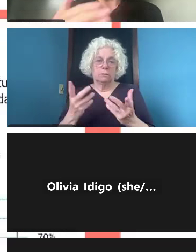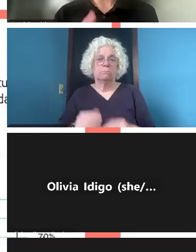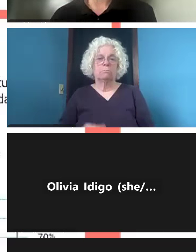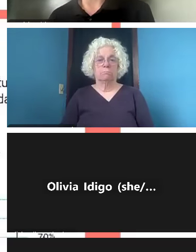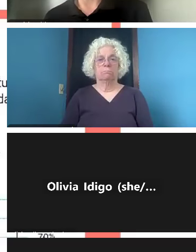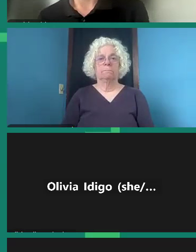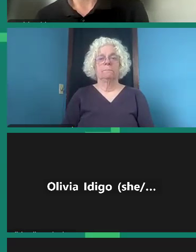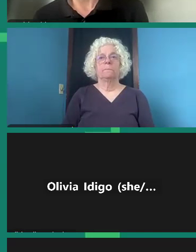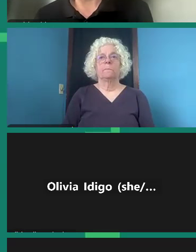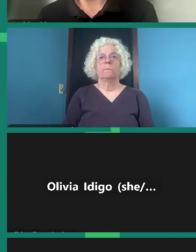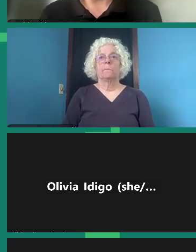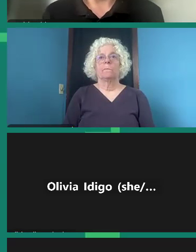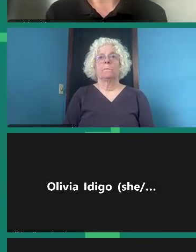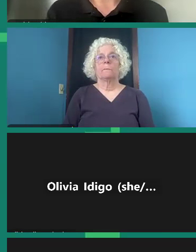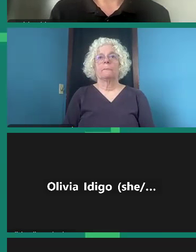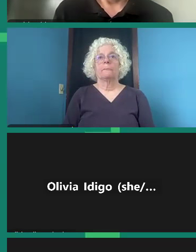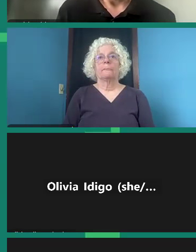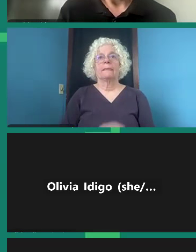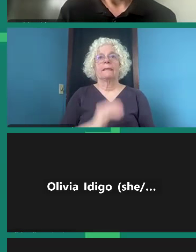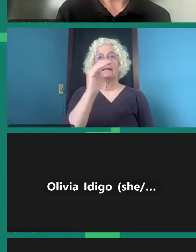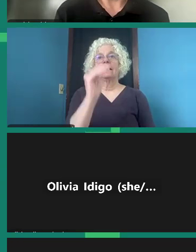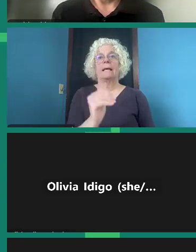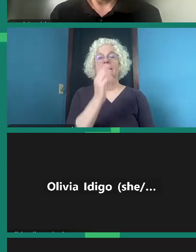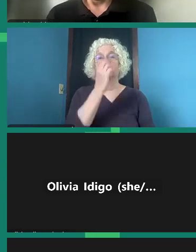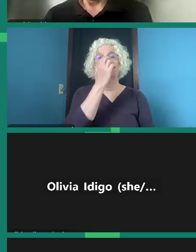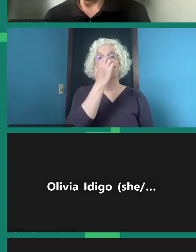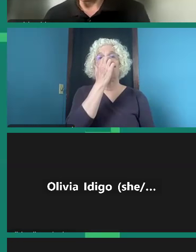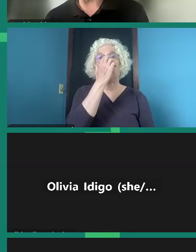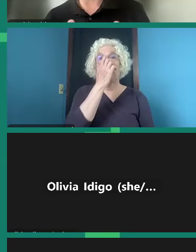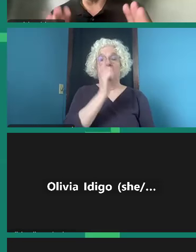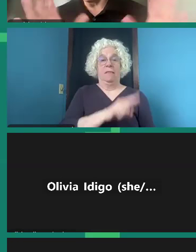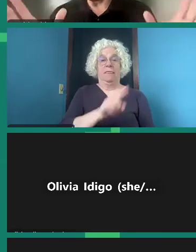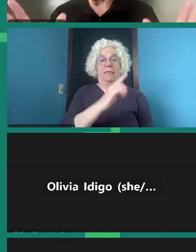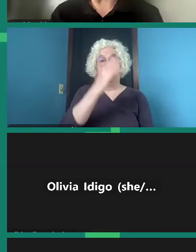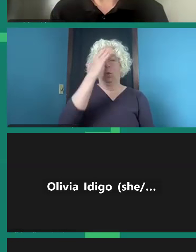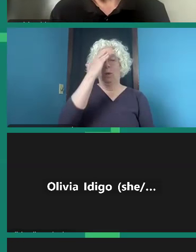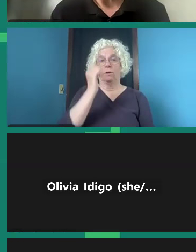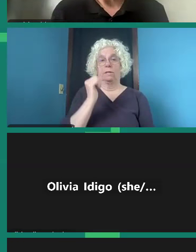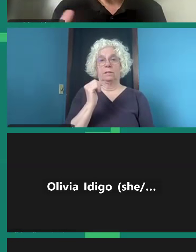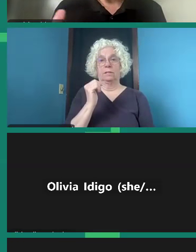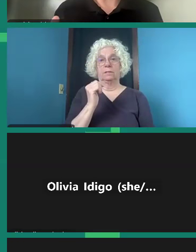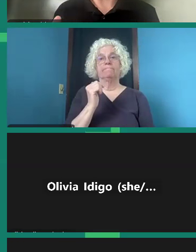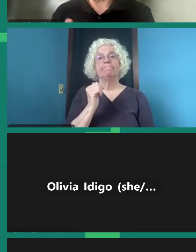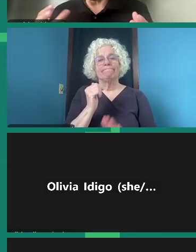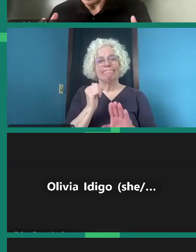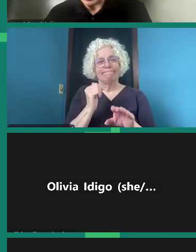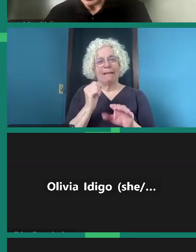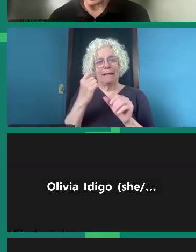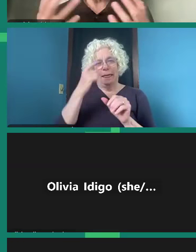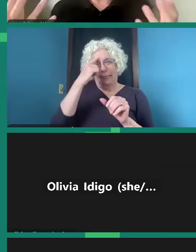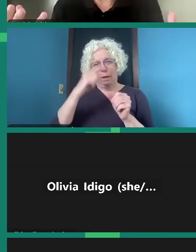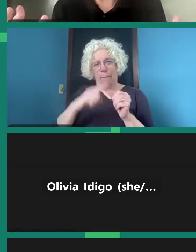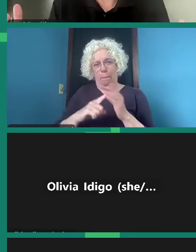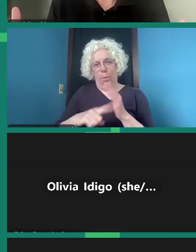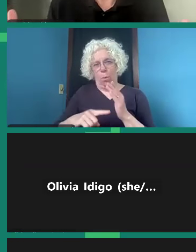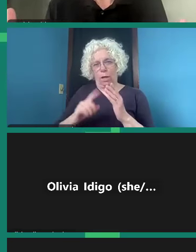On the next slide, we're going to dive a little bit further now into awareness. But before we do, just kind of keep in mind where we are so far.